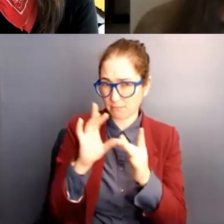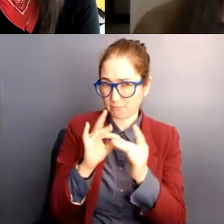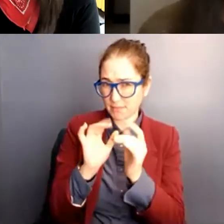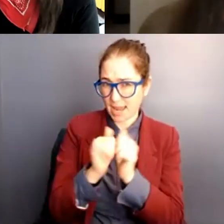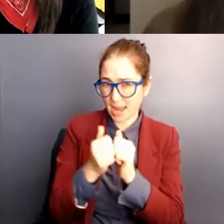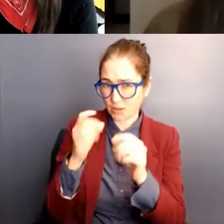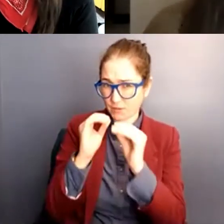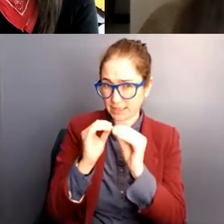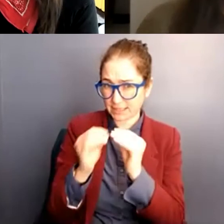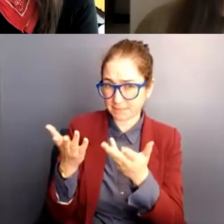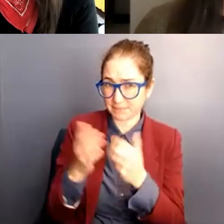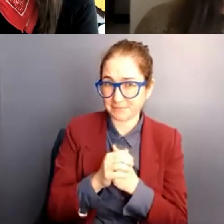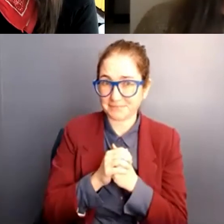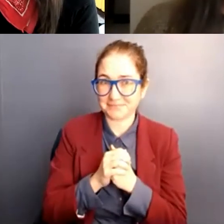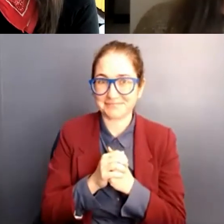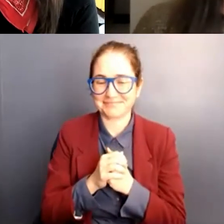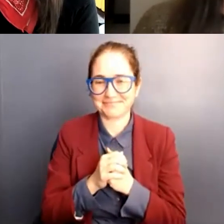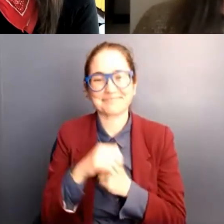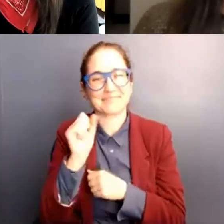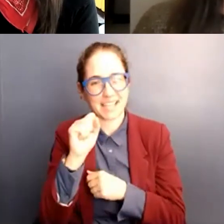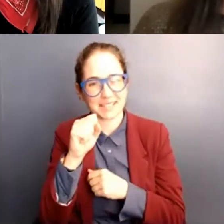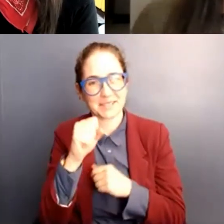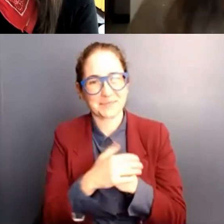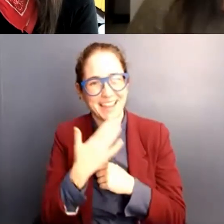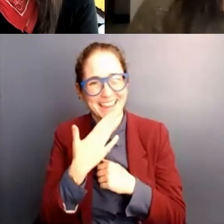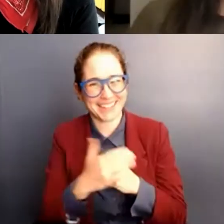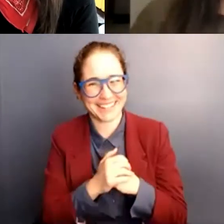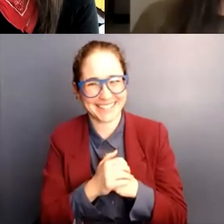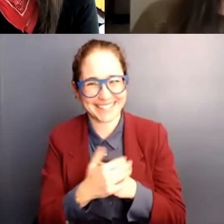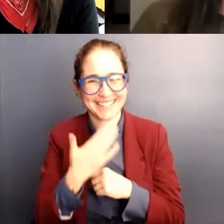it? >> CLOVER MORELL: Thank you for the presentation.